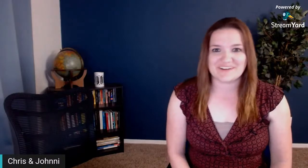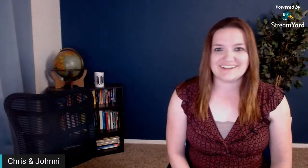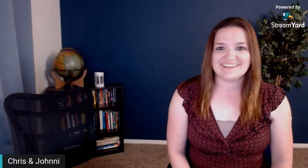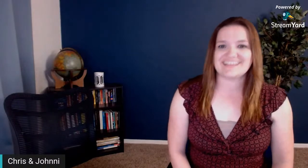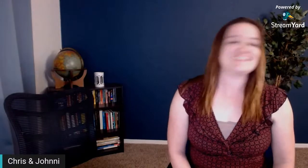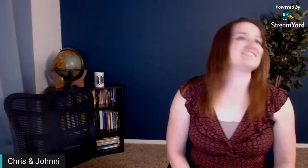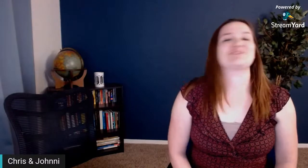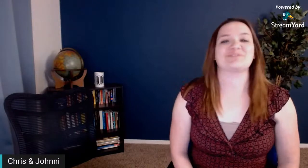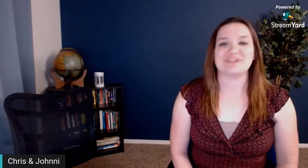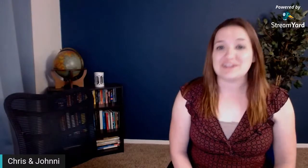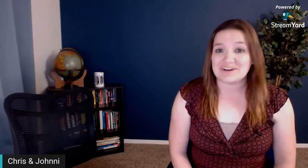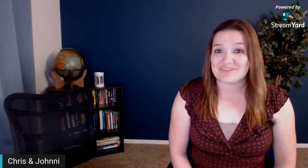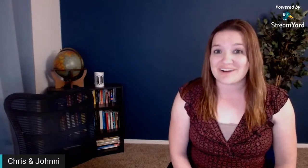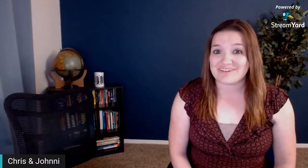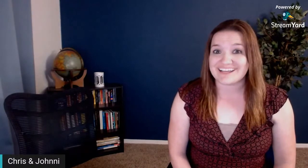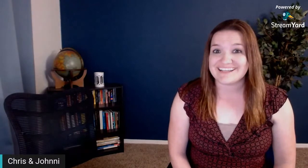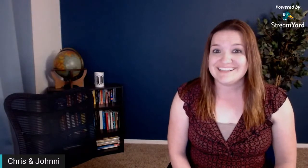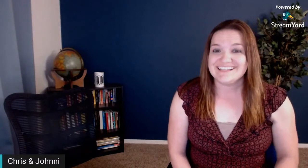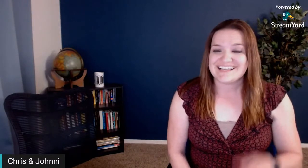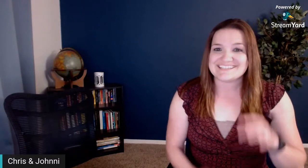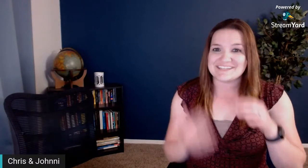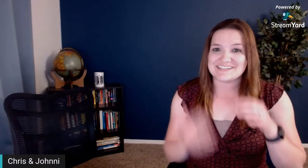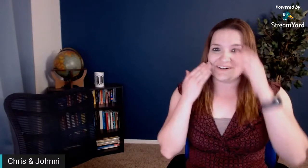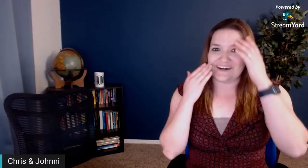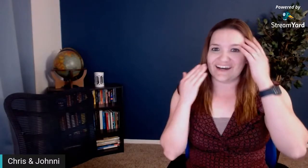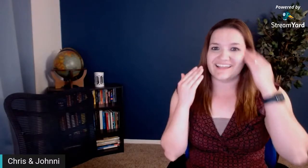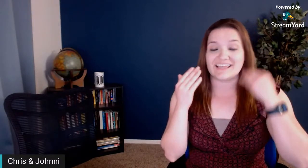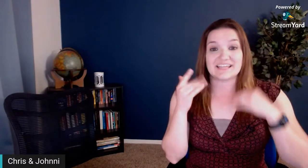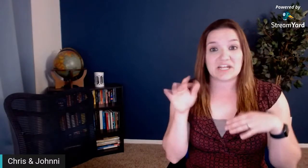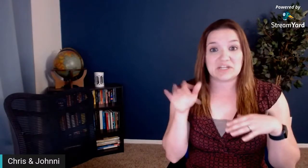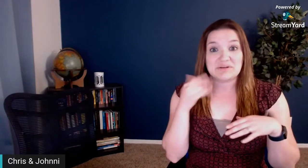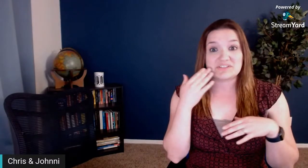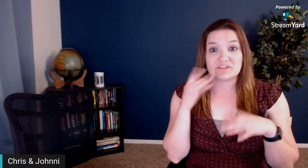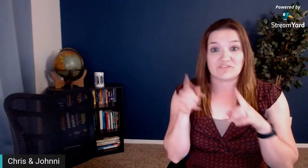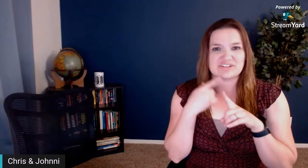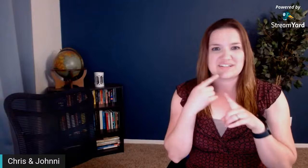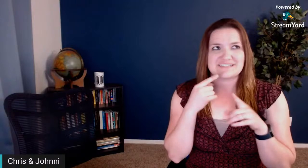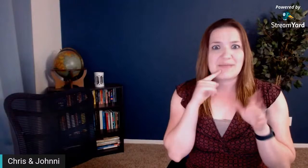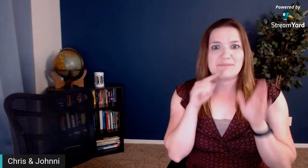fun like the instructor didn't know right away so like that i knew it so the first assignment